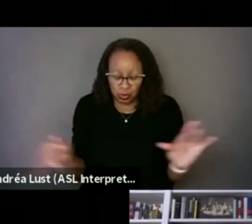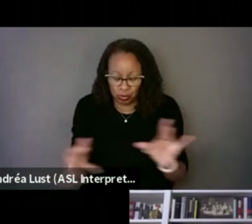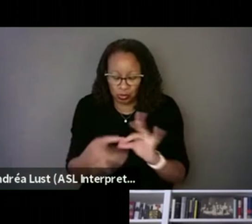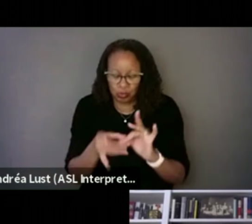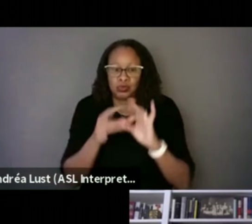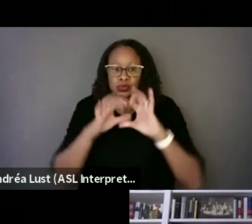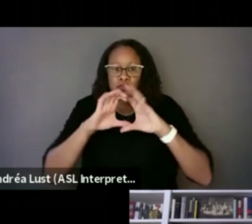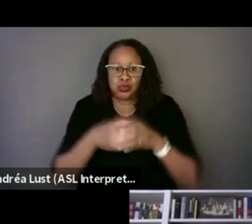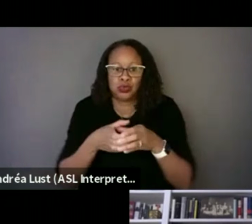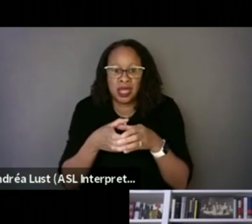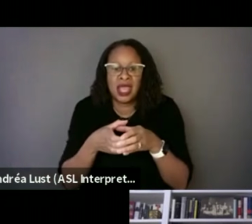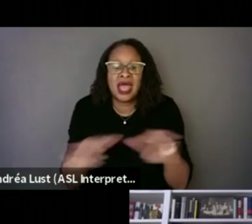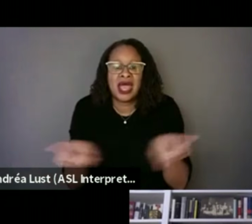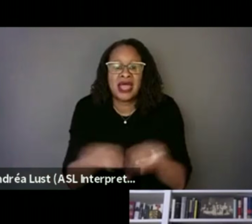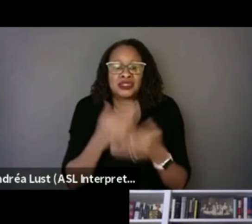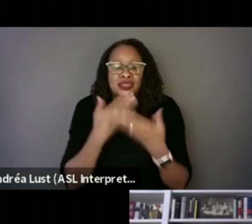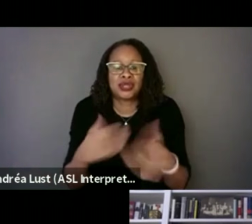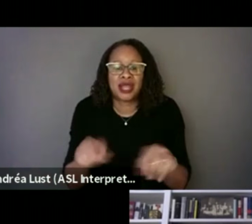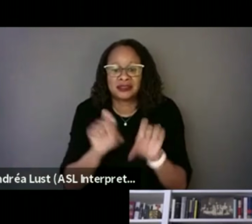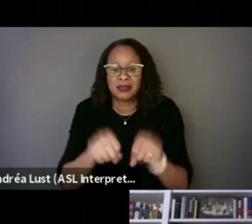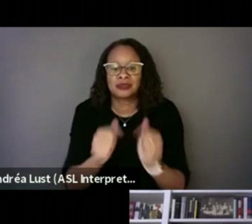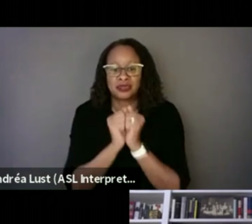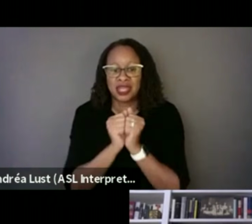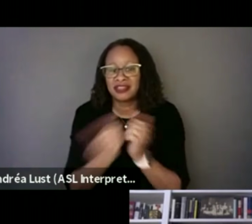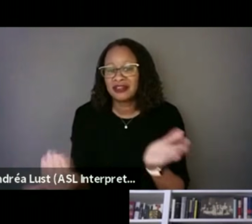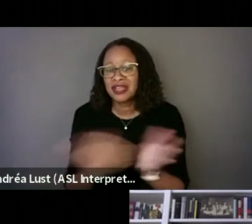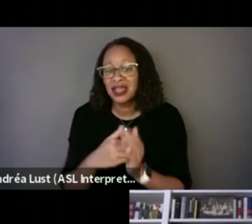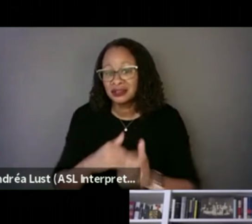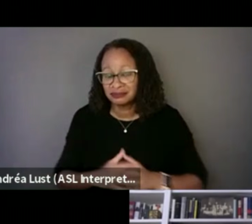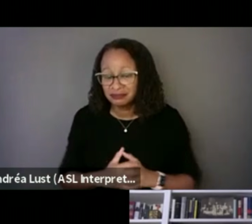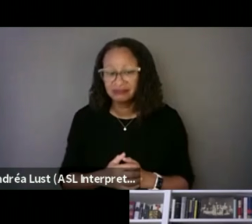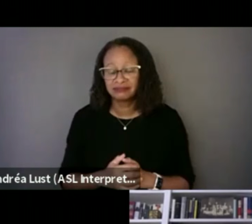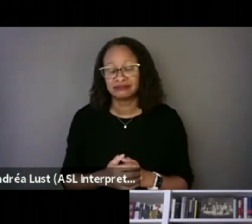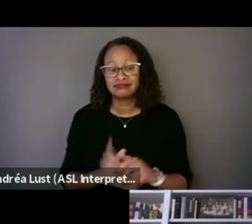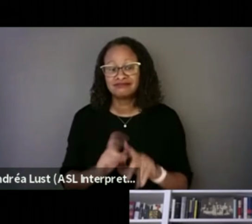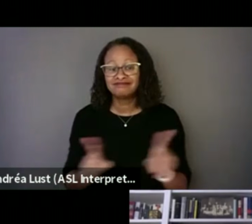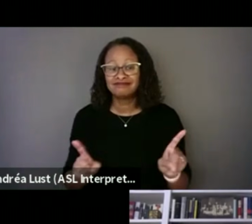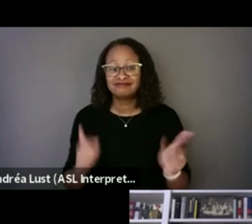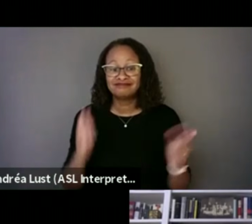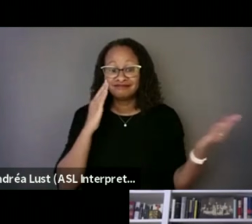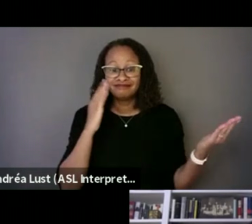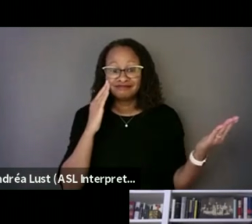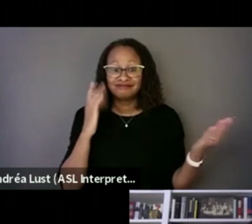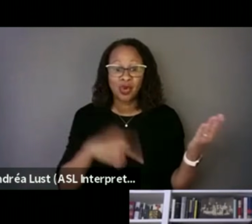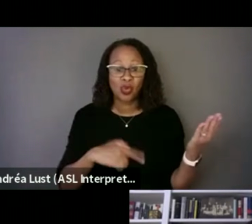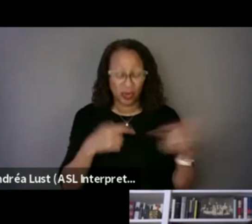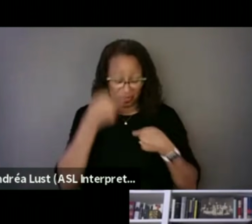as they can possibly be together again. But, you know, with those wounds as part of them now.